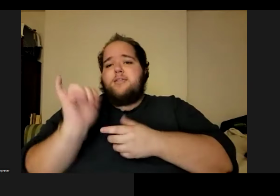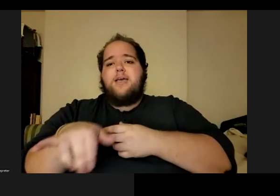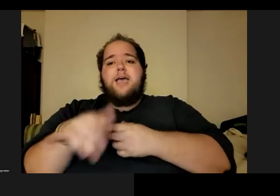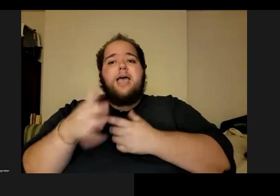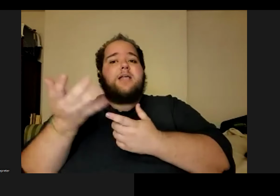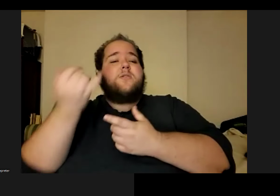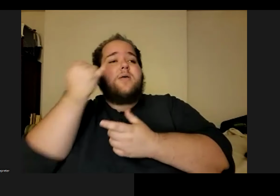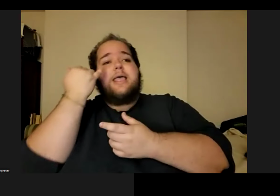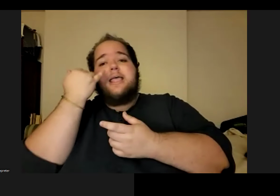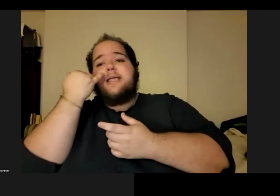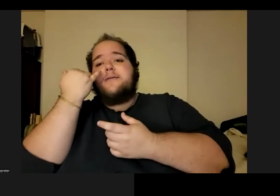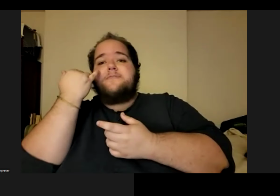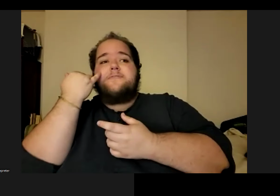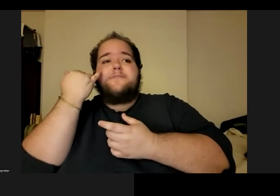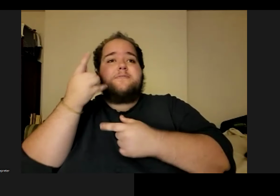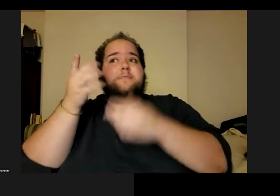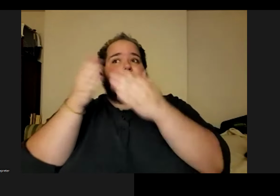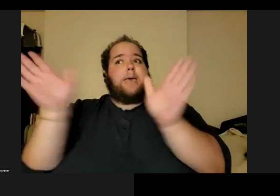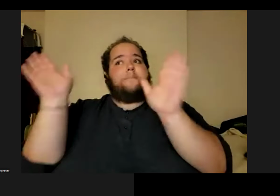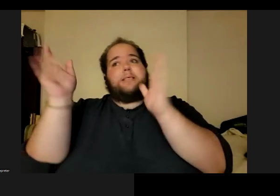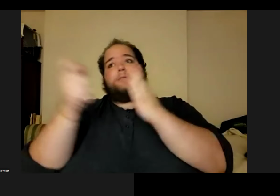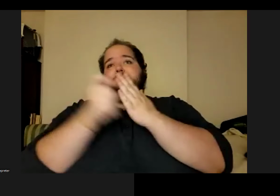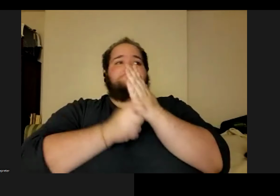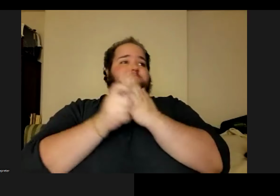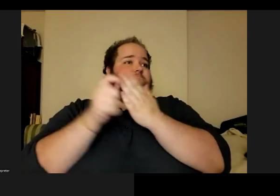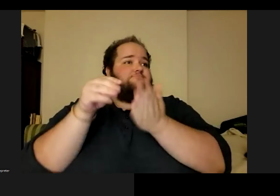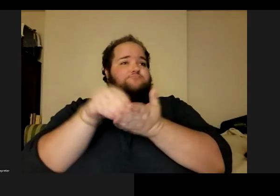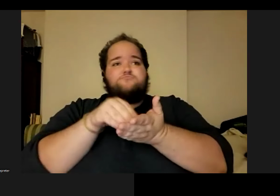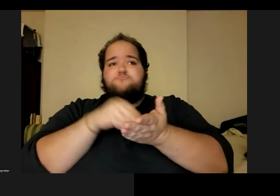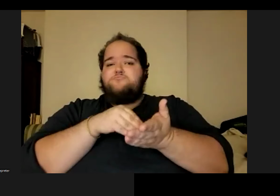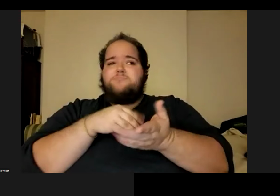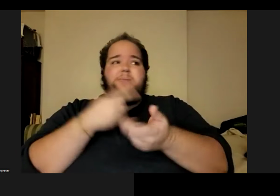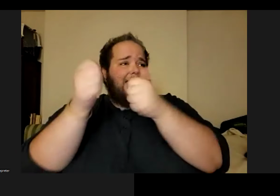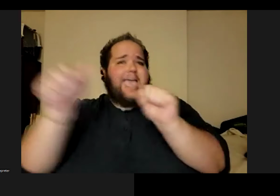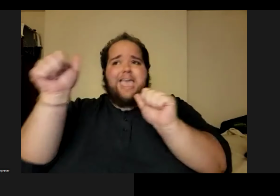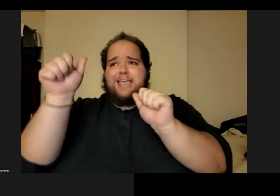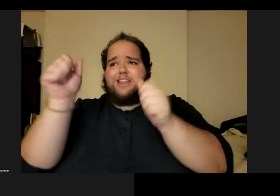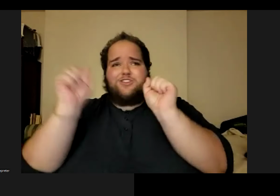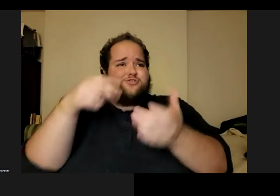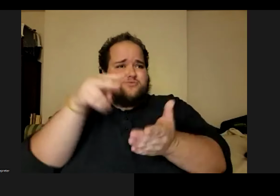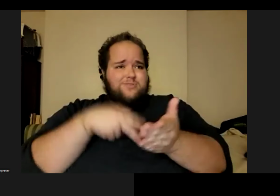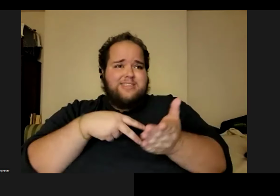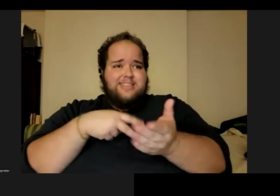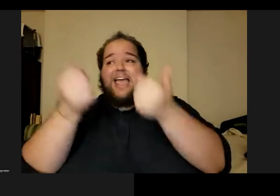You know, you're putting out in the public, anybody's anybody's reading it. Everybody could be reading it.